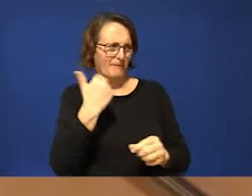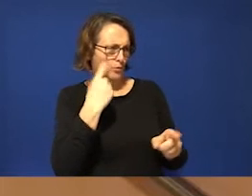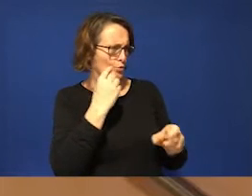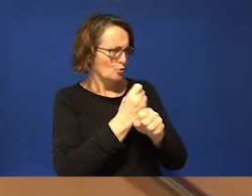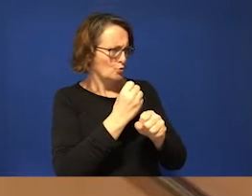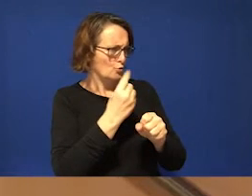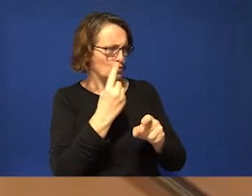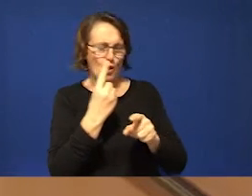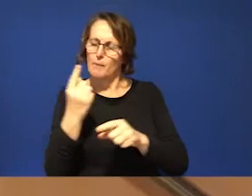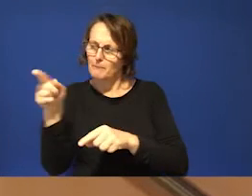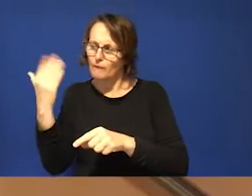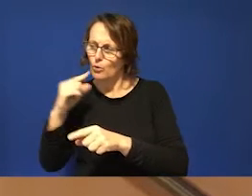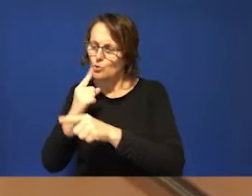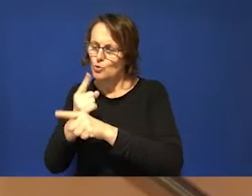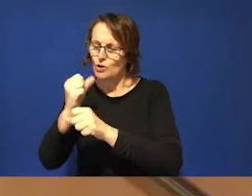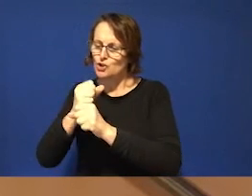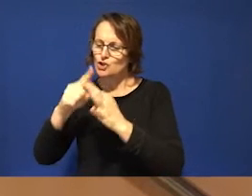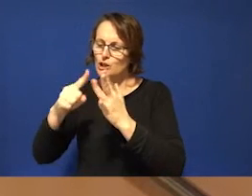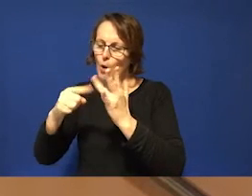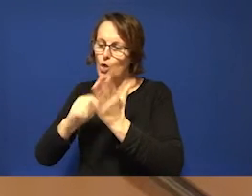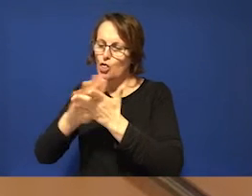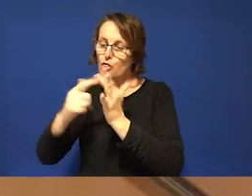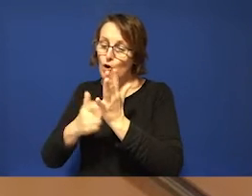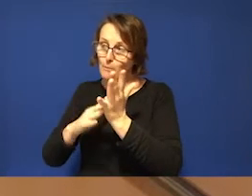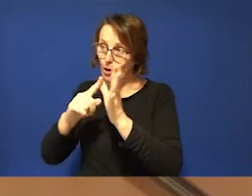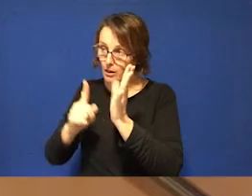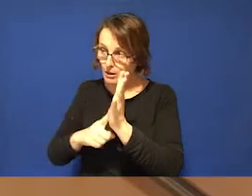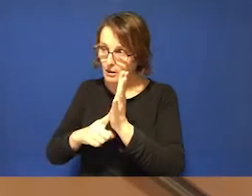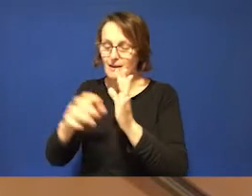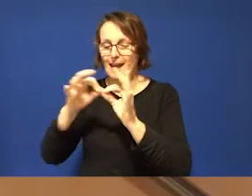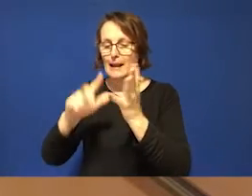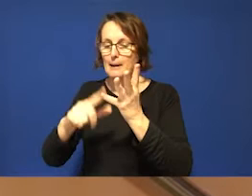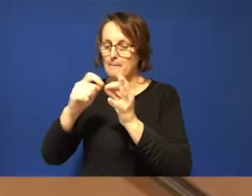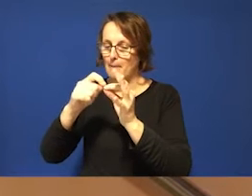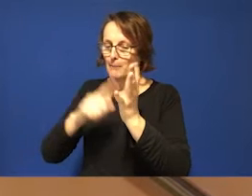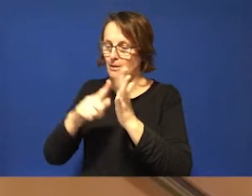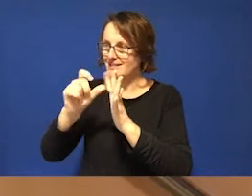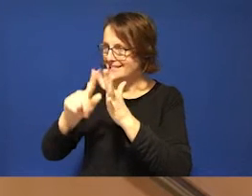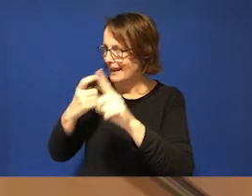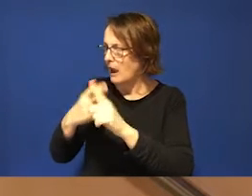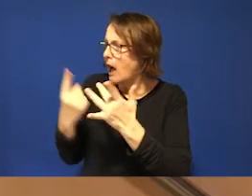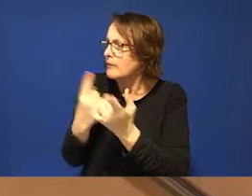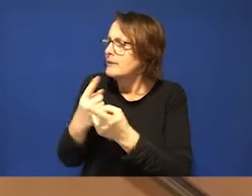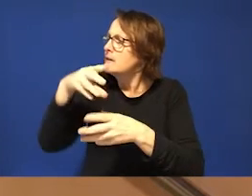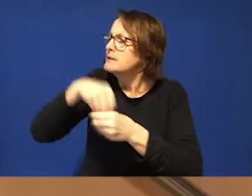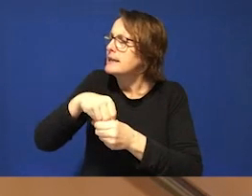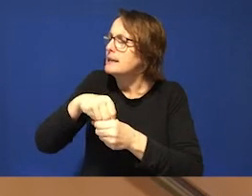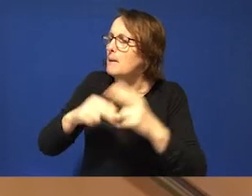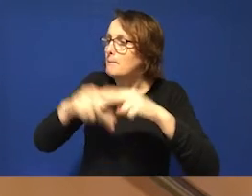You talked about geothermal before and BubbleDeck. What are some of the key sustainability features in this building?